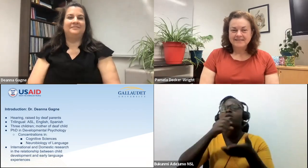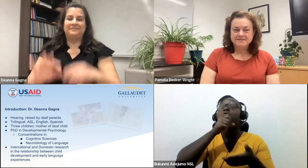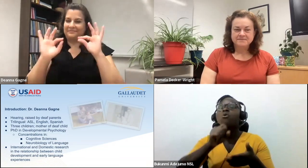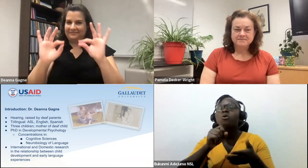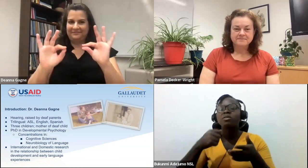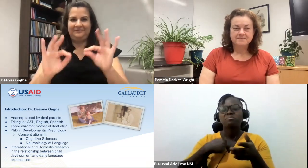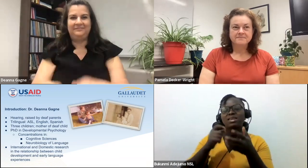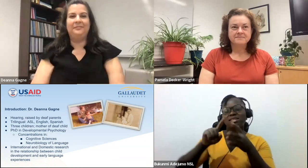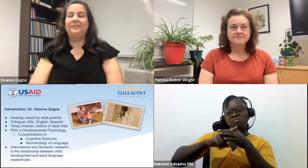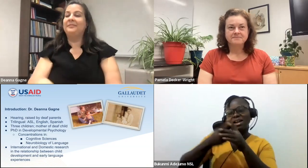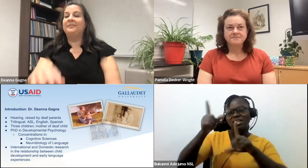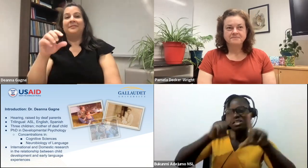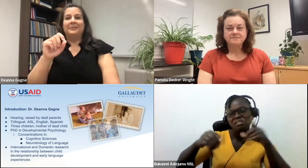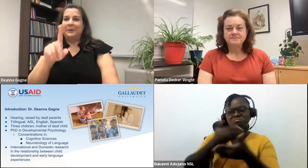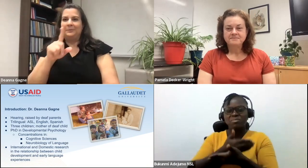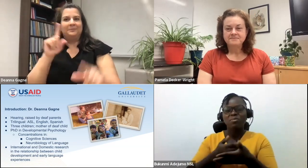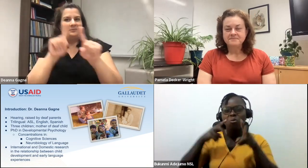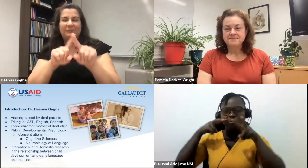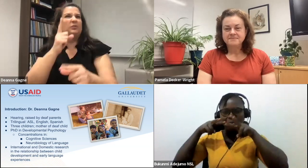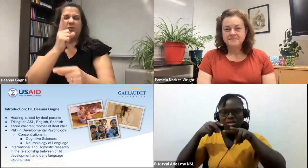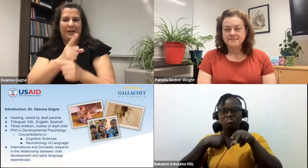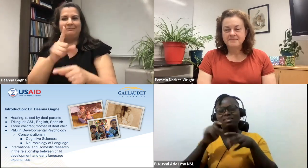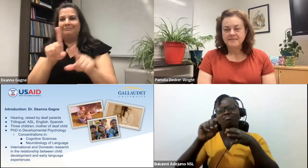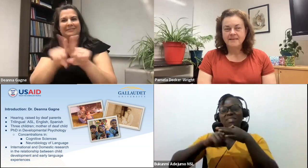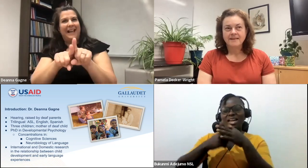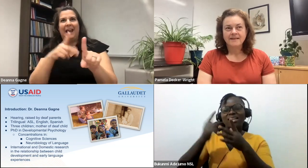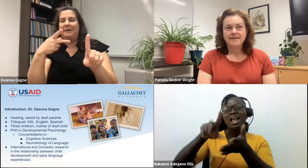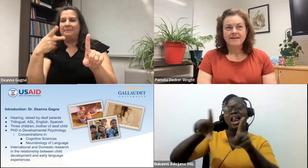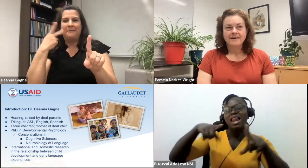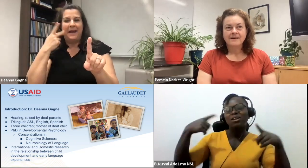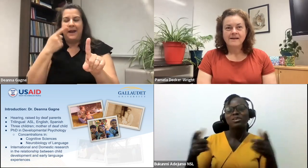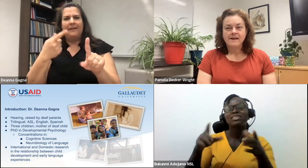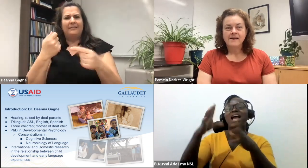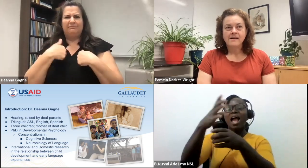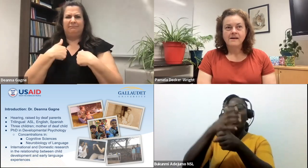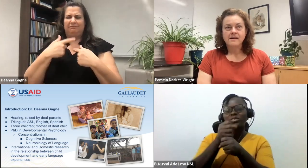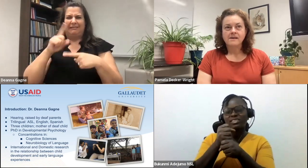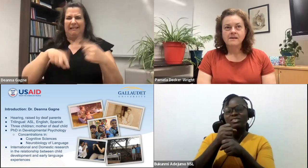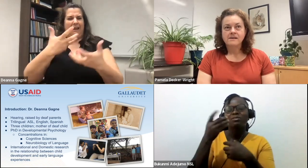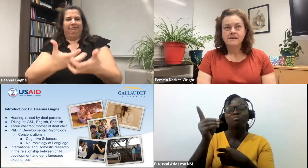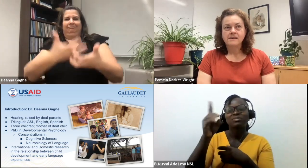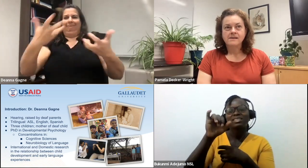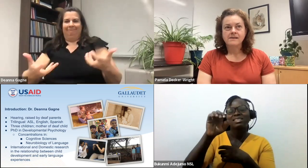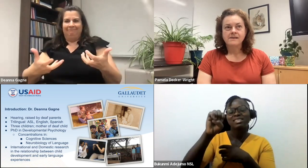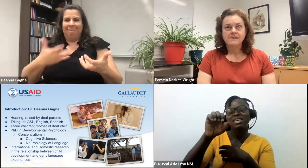Okay, next slide. Thank you. Okay. So first of all, you're right. As Pamela said.